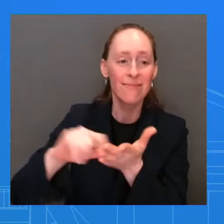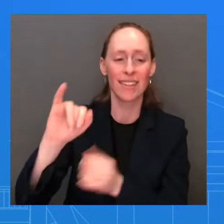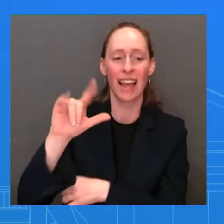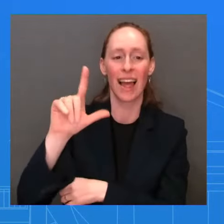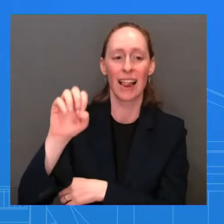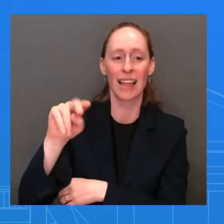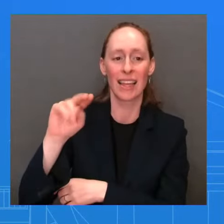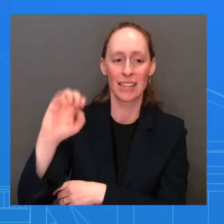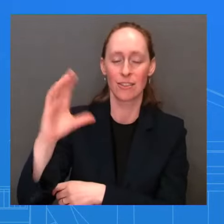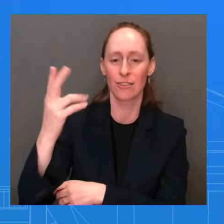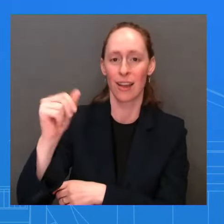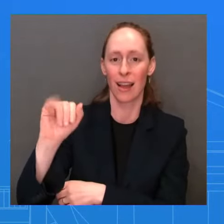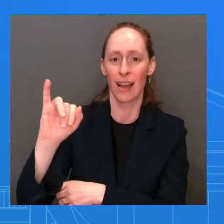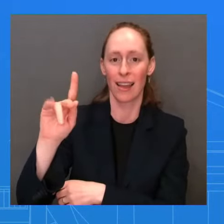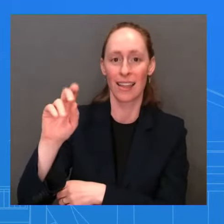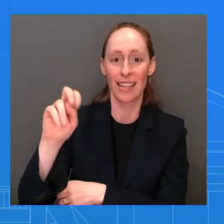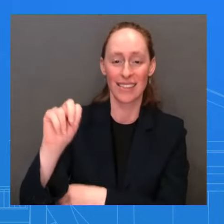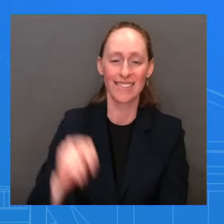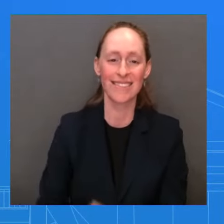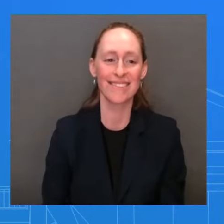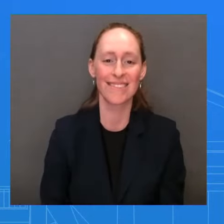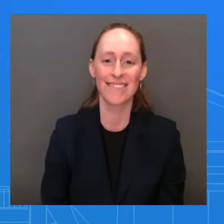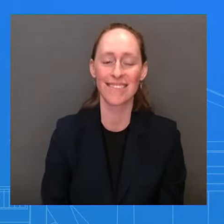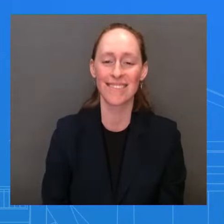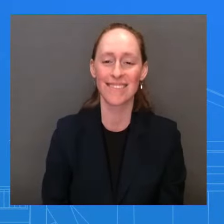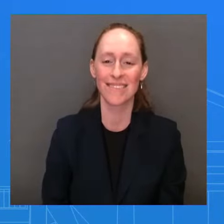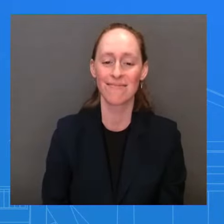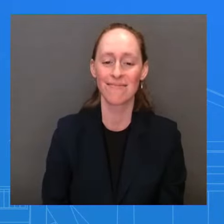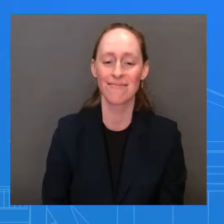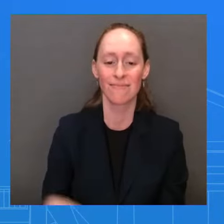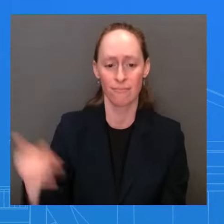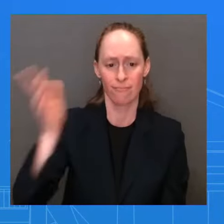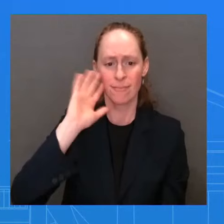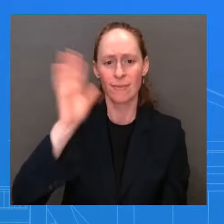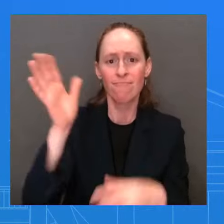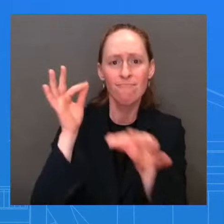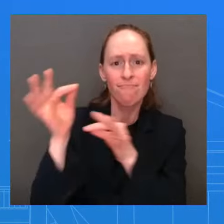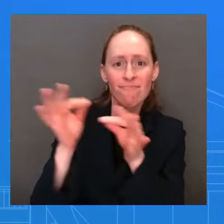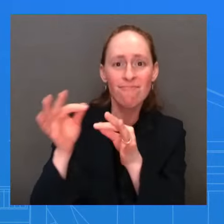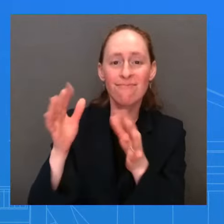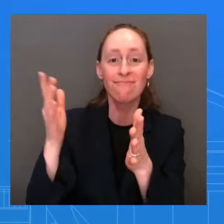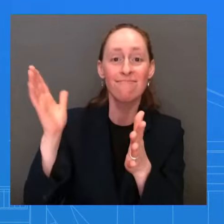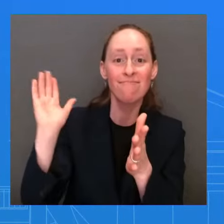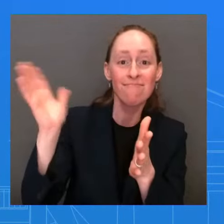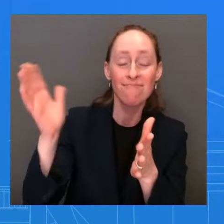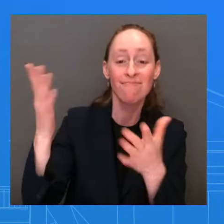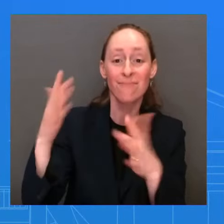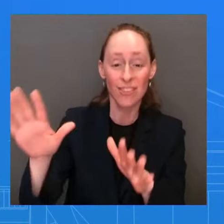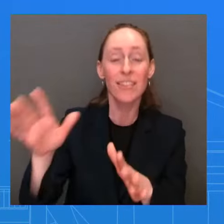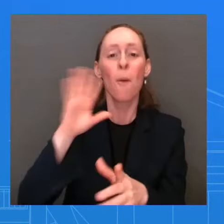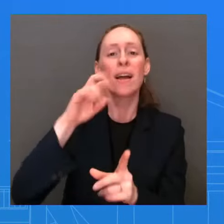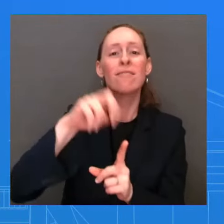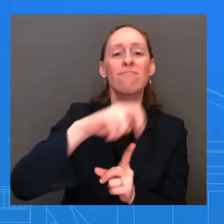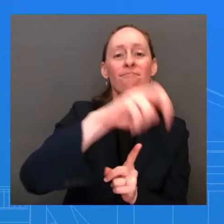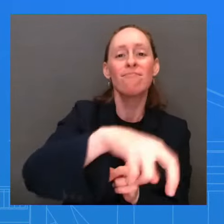staffers of the Biden-Harris administration to talk about our administration's work to advance full equality for our community.